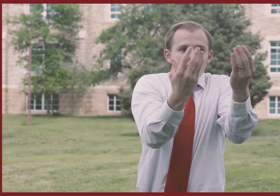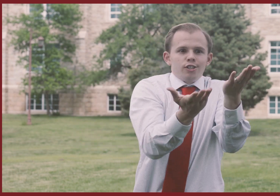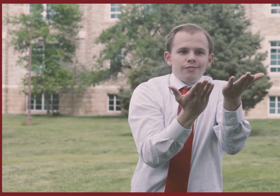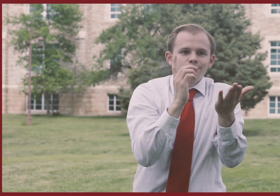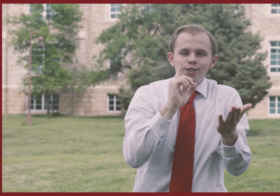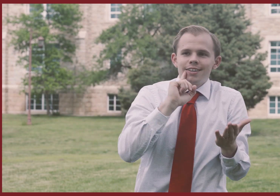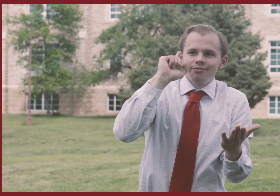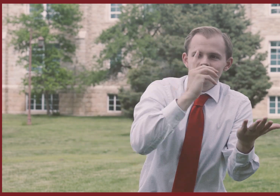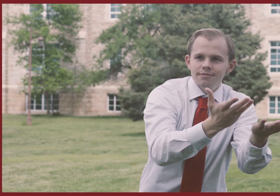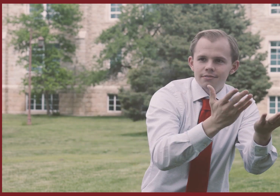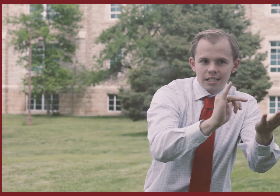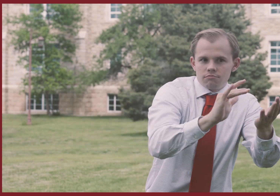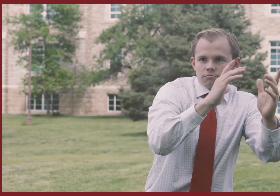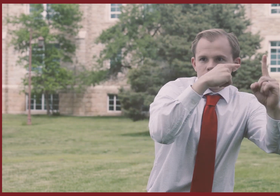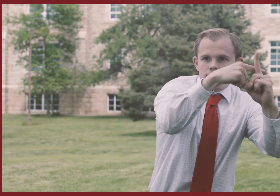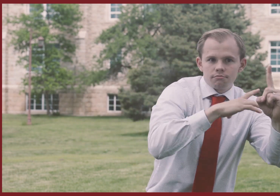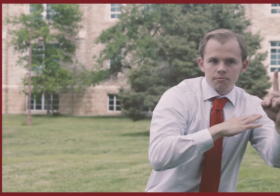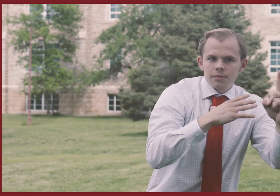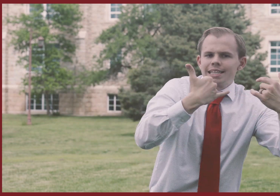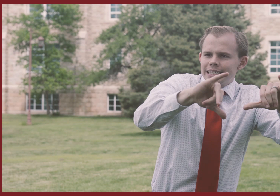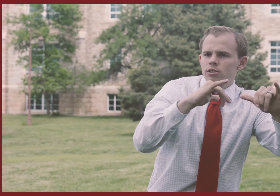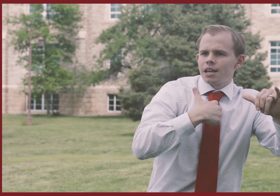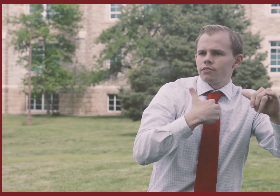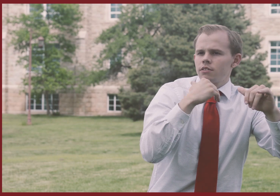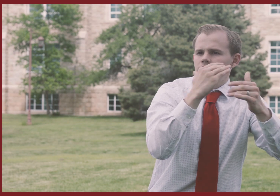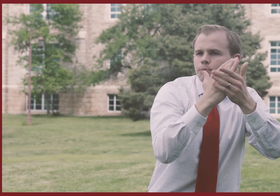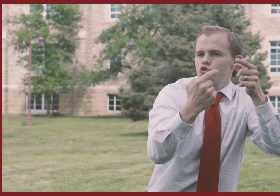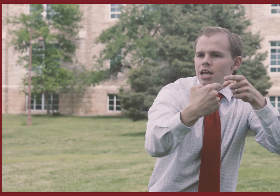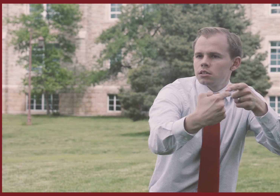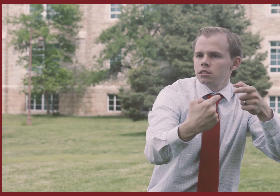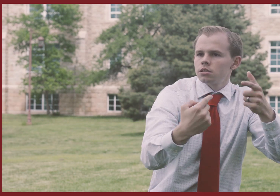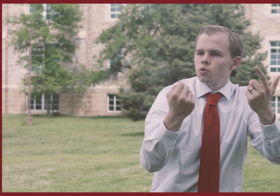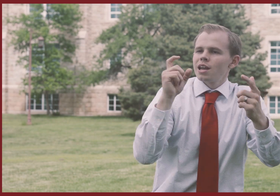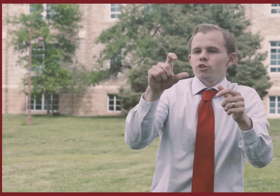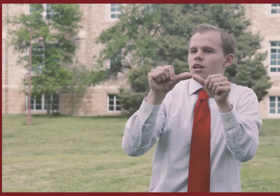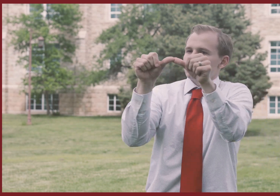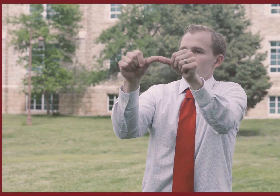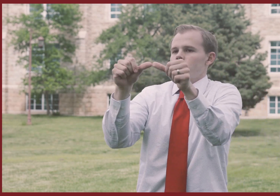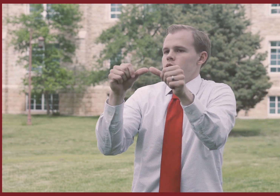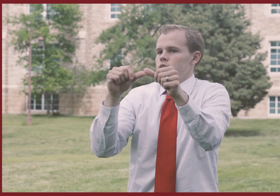is a communications company. They provide communication for Deaf people and that's a plus but there are still some struggles and so we have